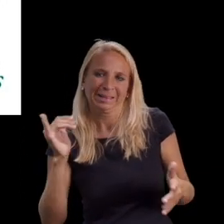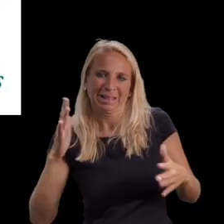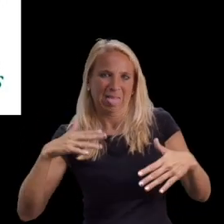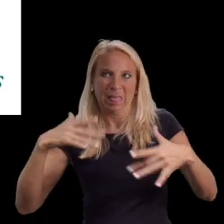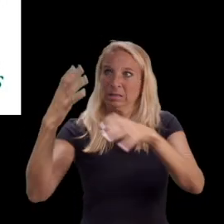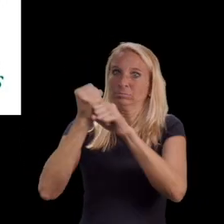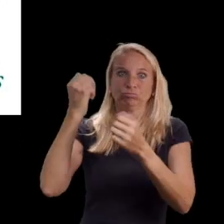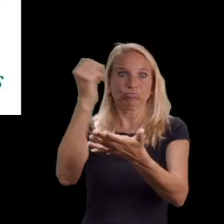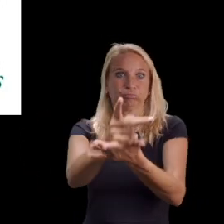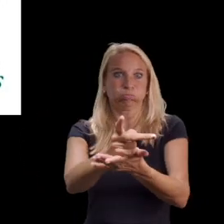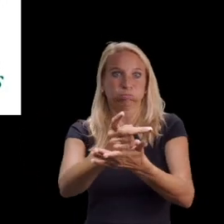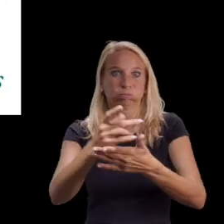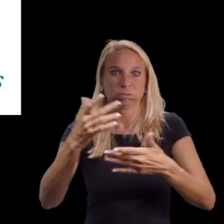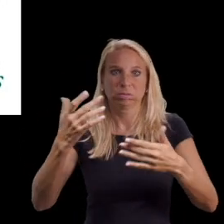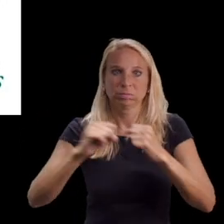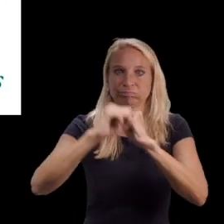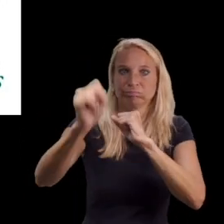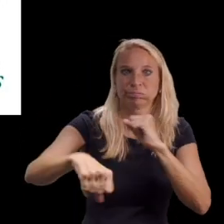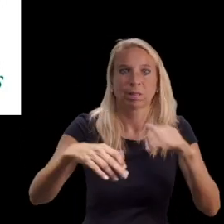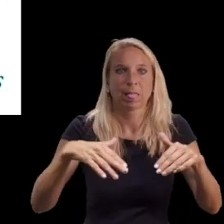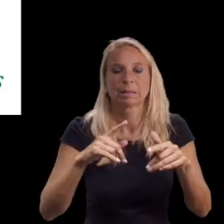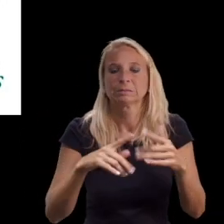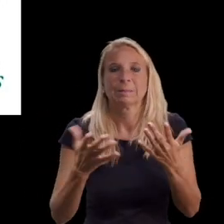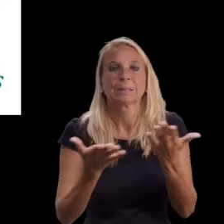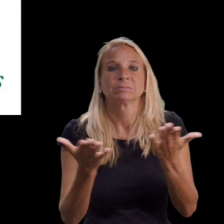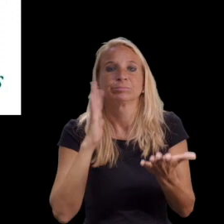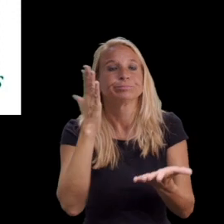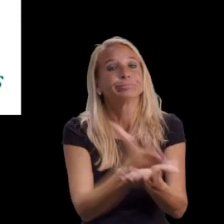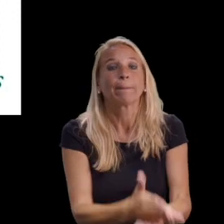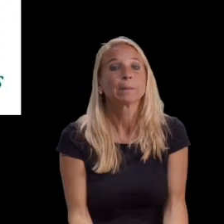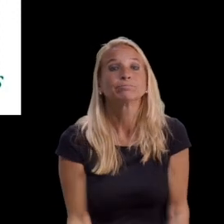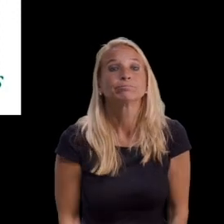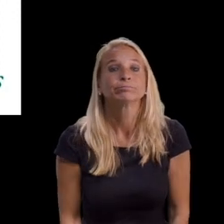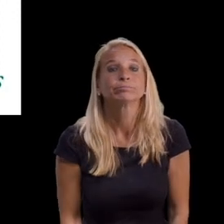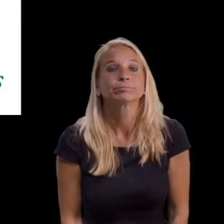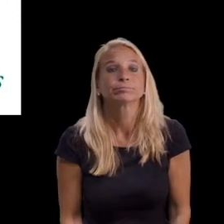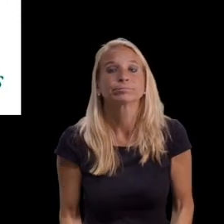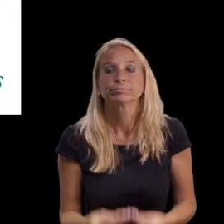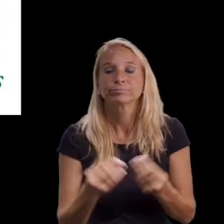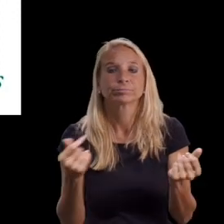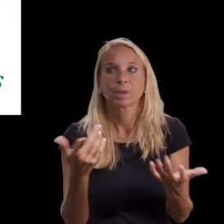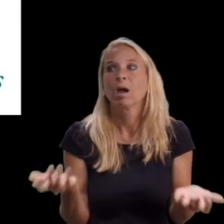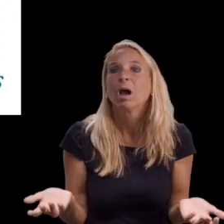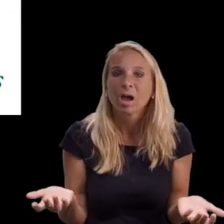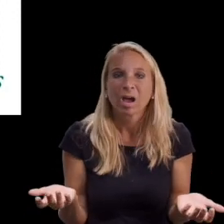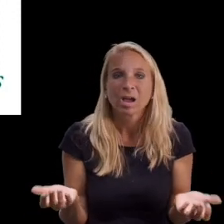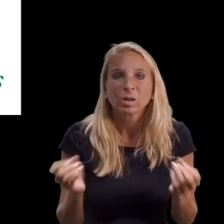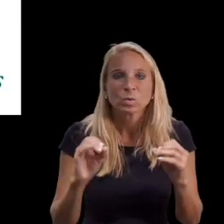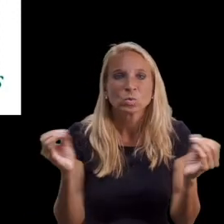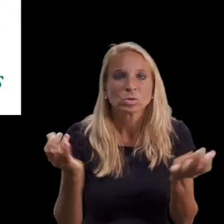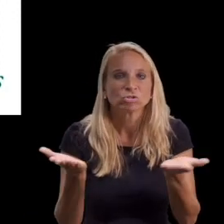like we haven't received an authorization to extend things yet, so services might stop on this date.